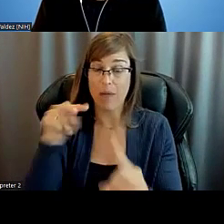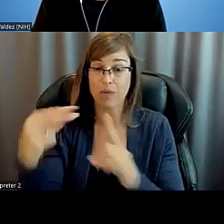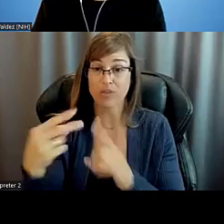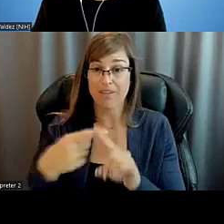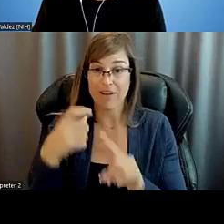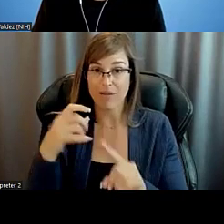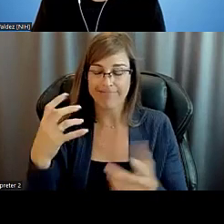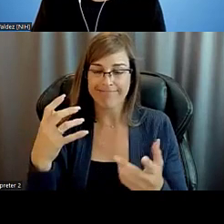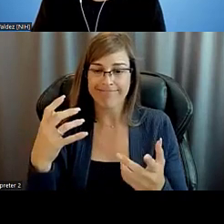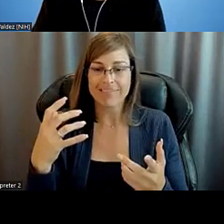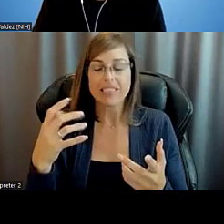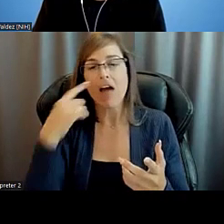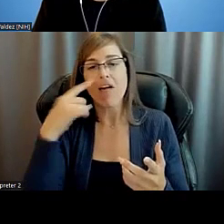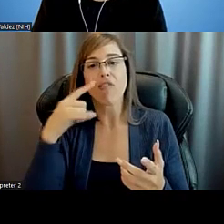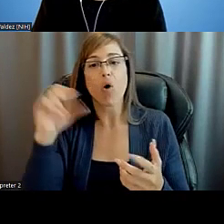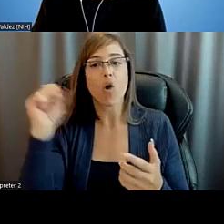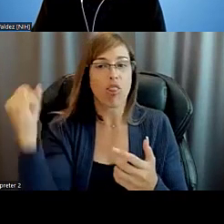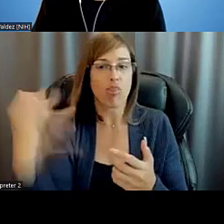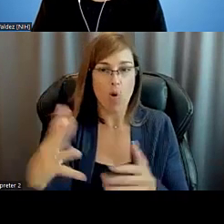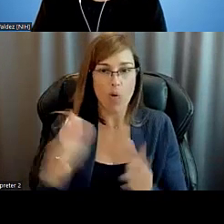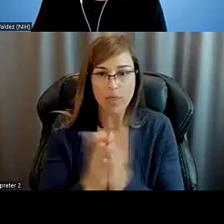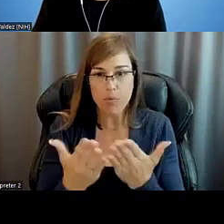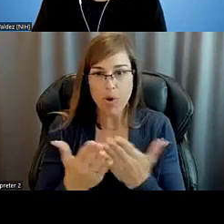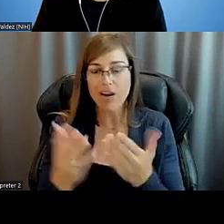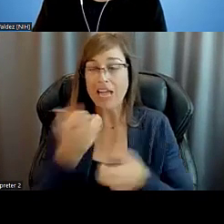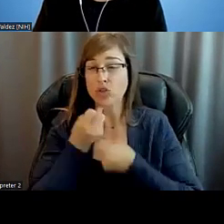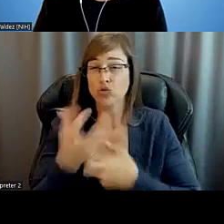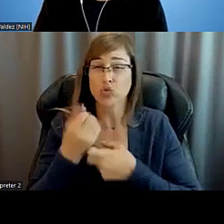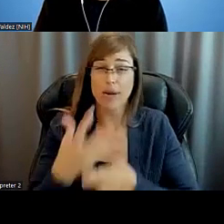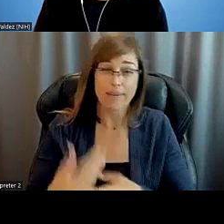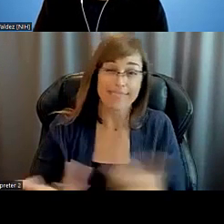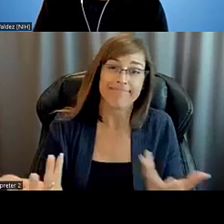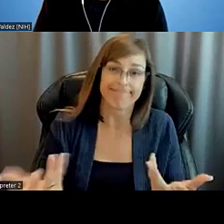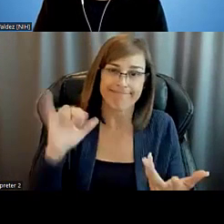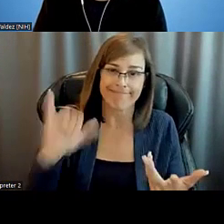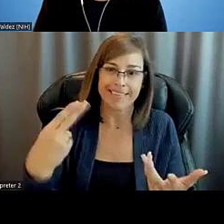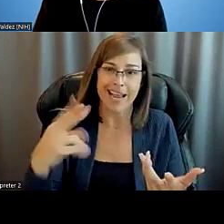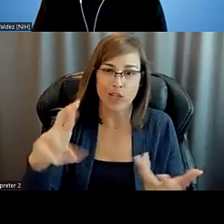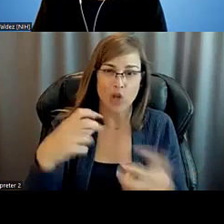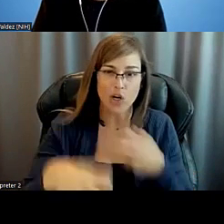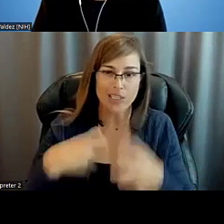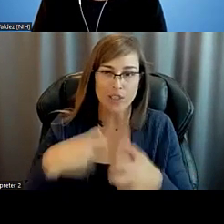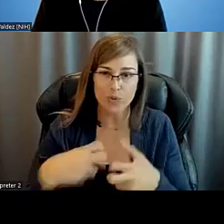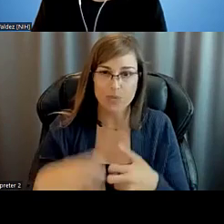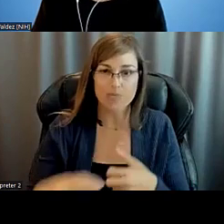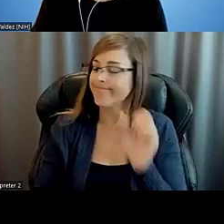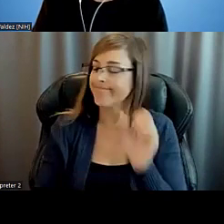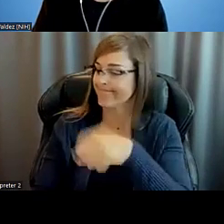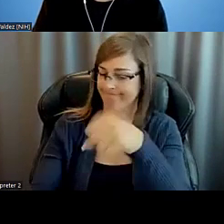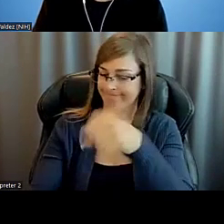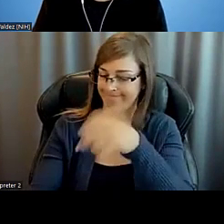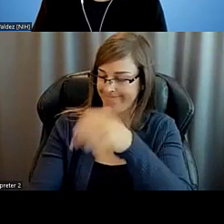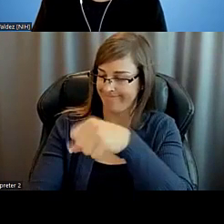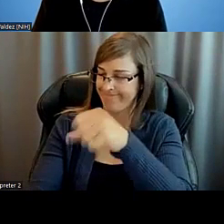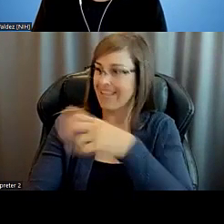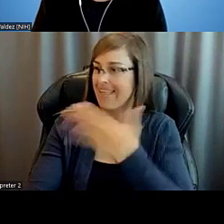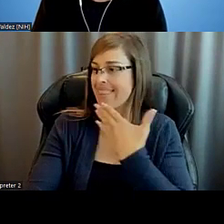Well, as far as throwing a lab book and screaming at them, that's an HR issue. Dr. Patricia Valdez: Yeah, absolutely. Thank you, Robin.